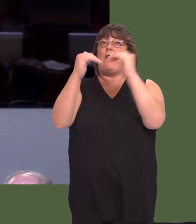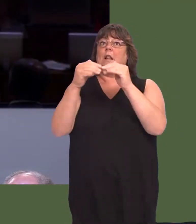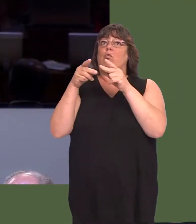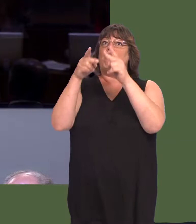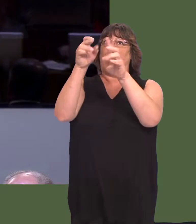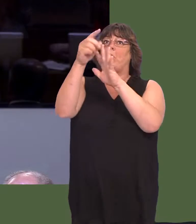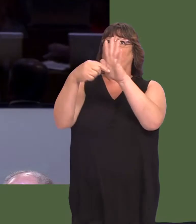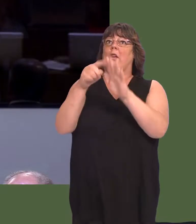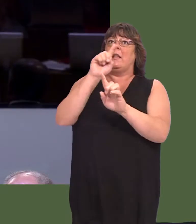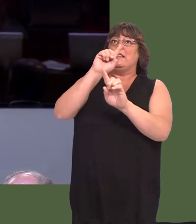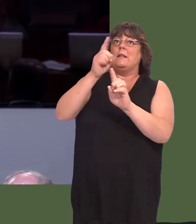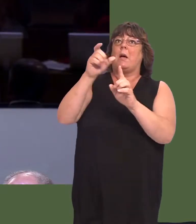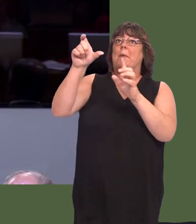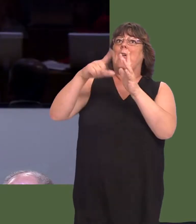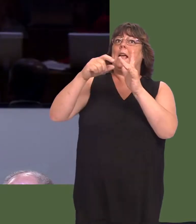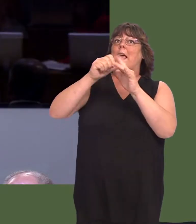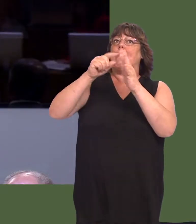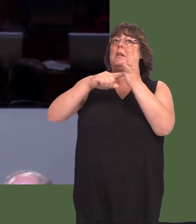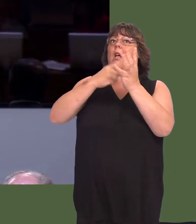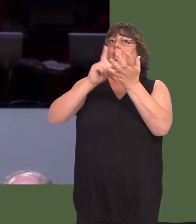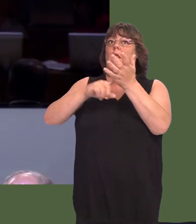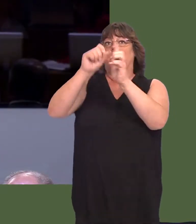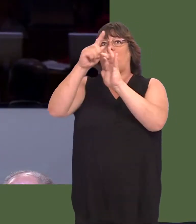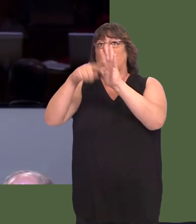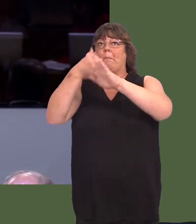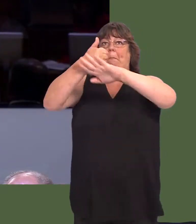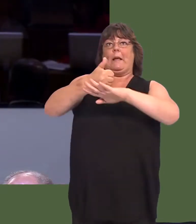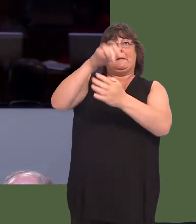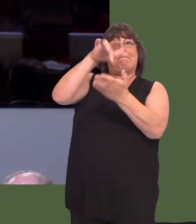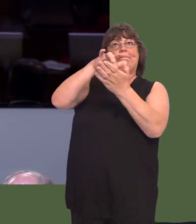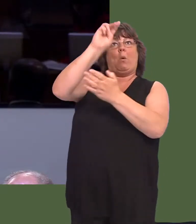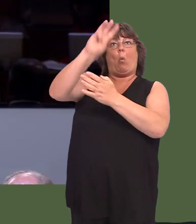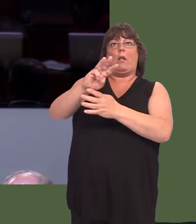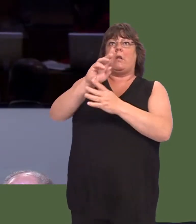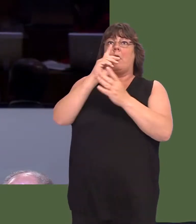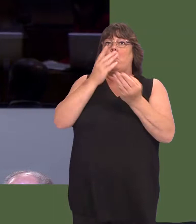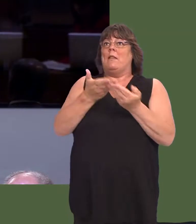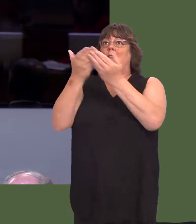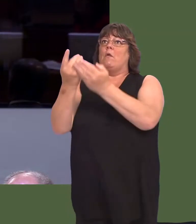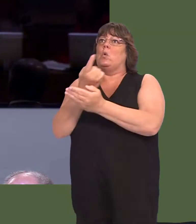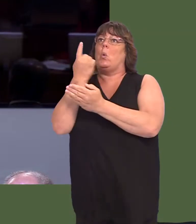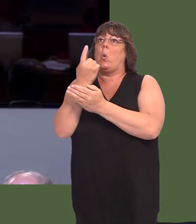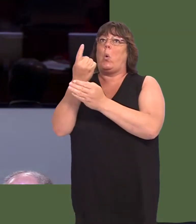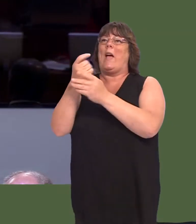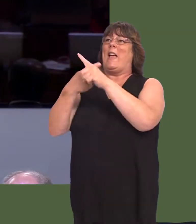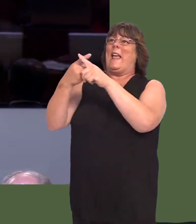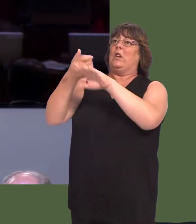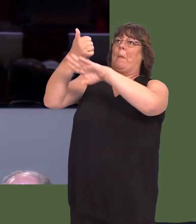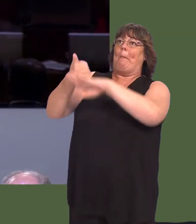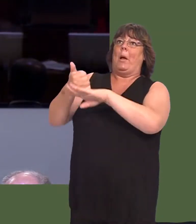despite being a capital project based in the heart of Wales, was awarded to an English-based contractor.